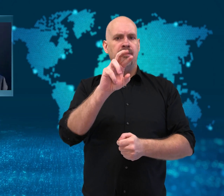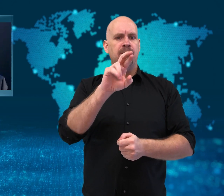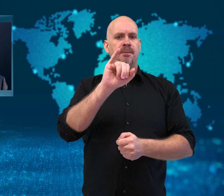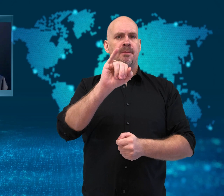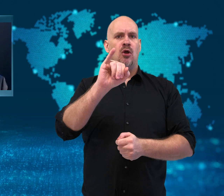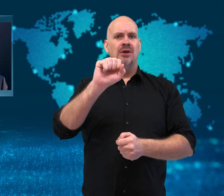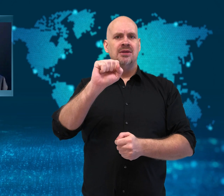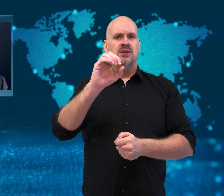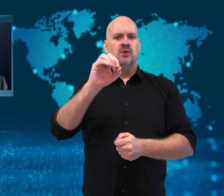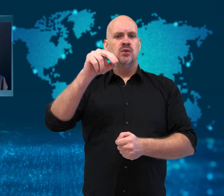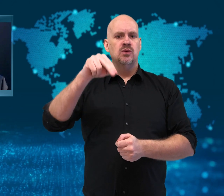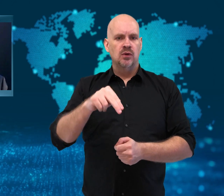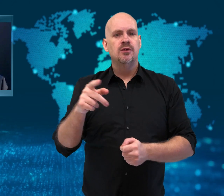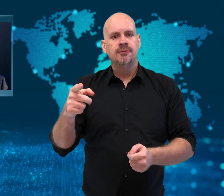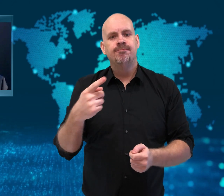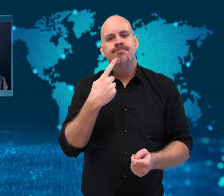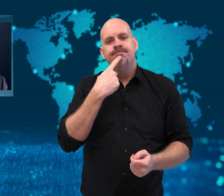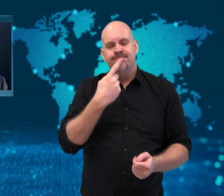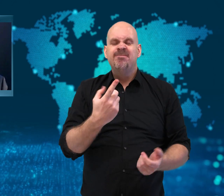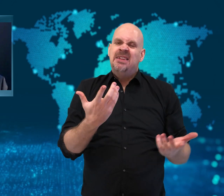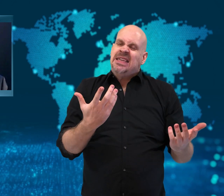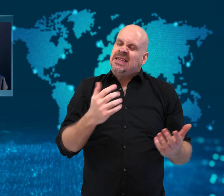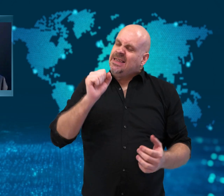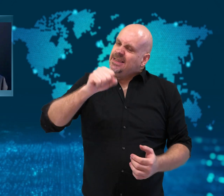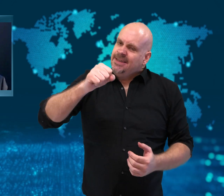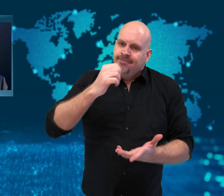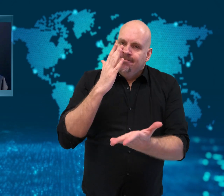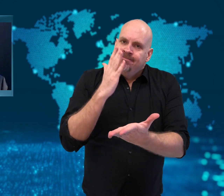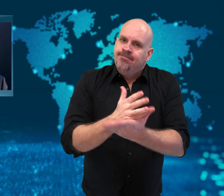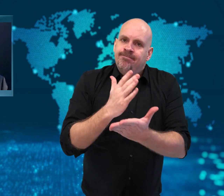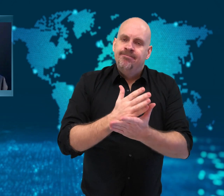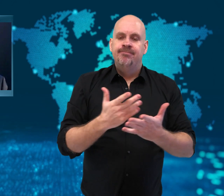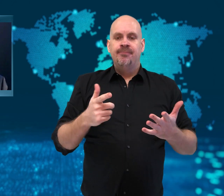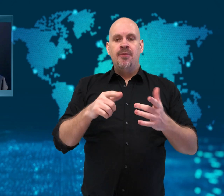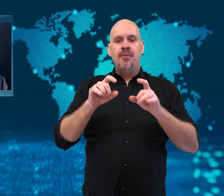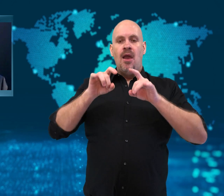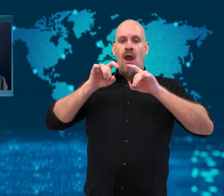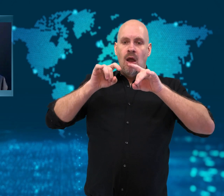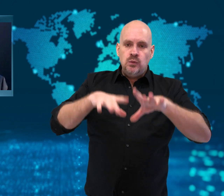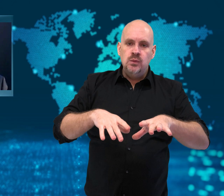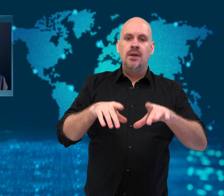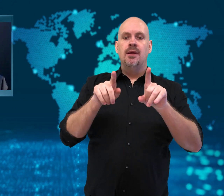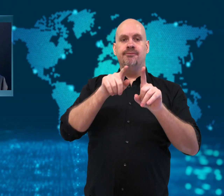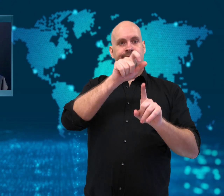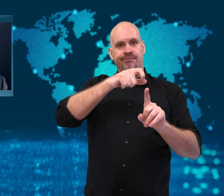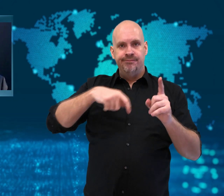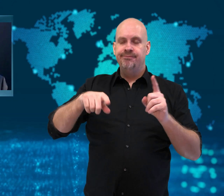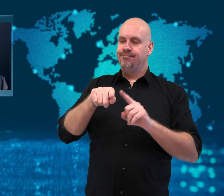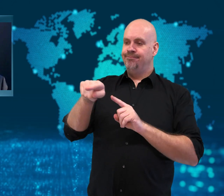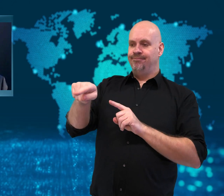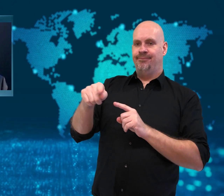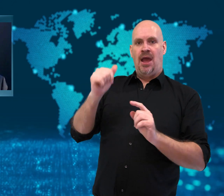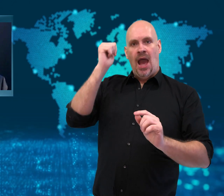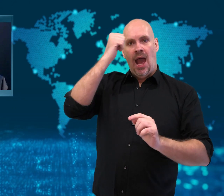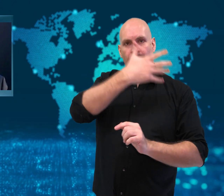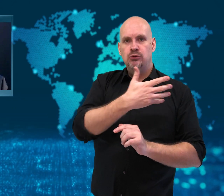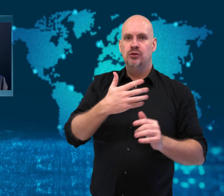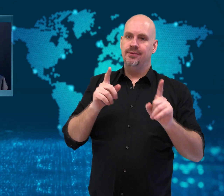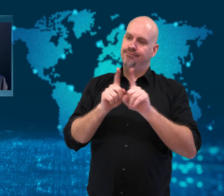admits more needs to be done to “close the gap” for the Aborigines.